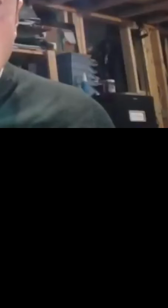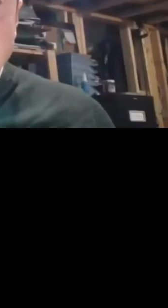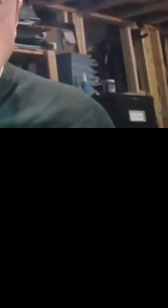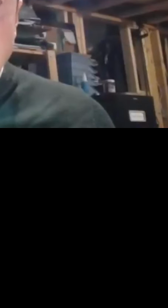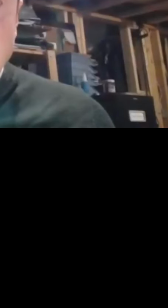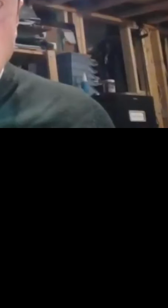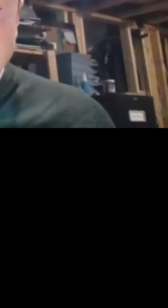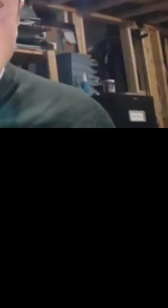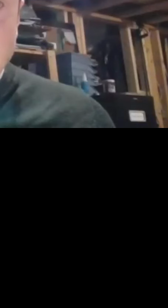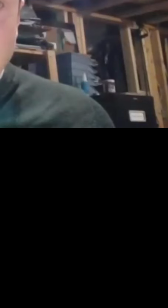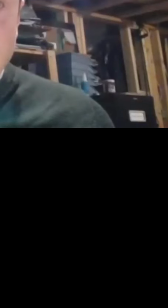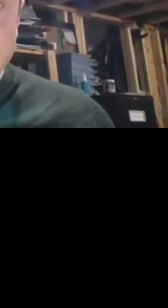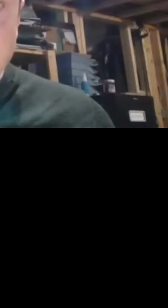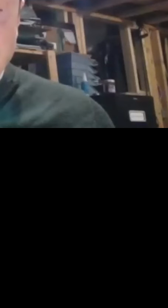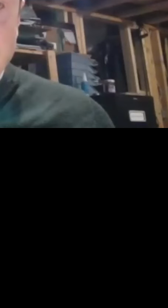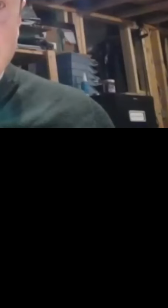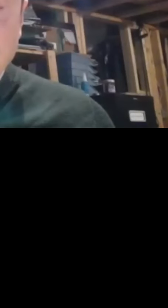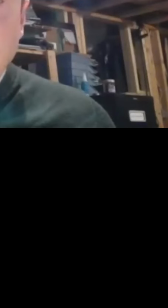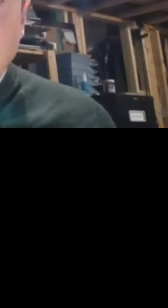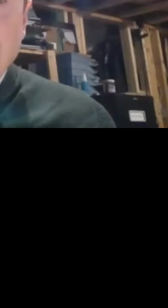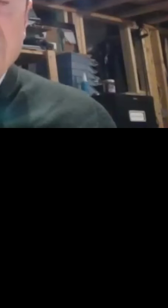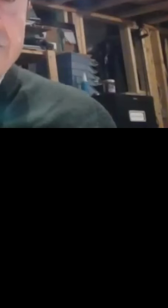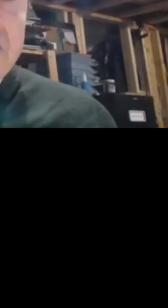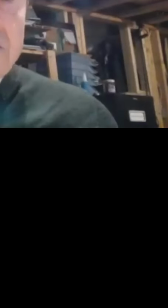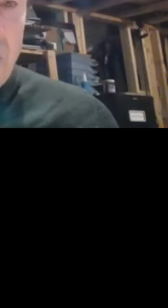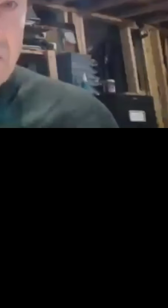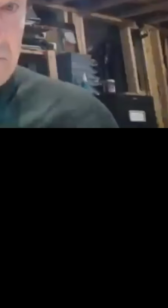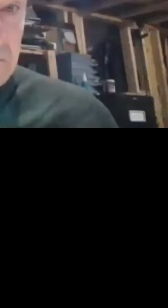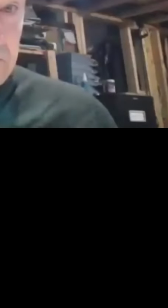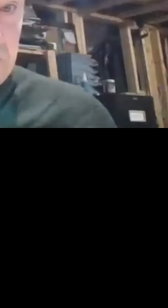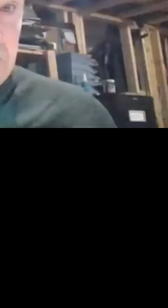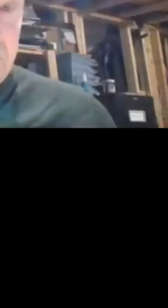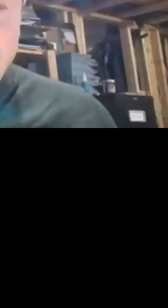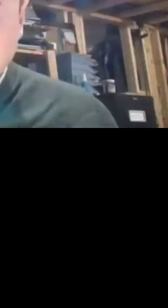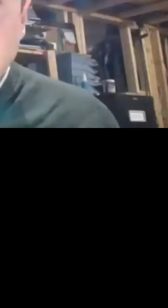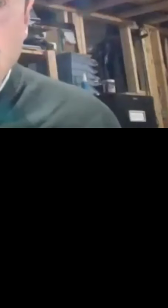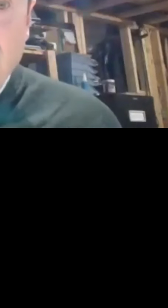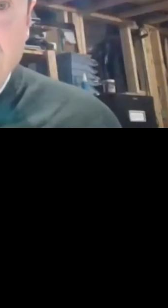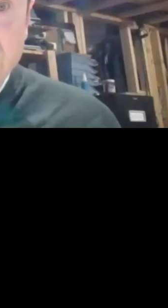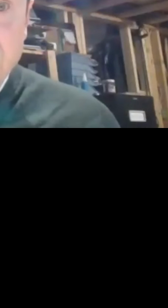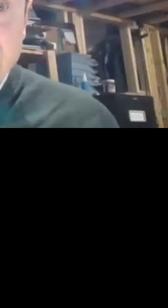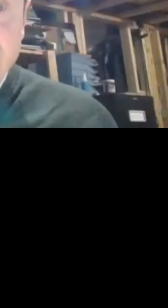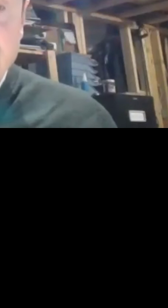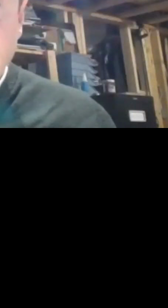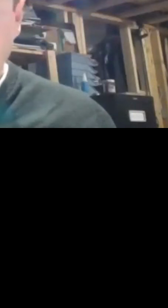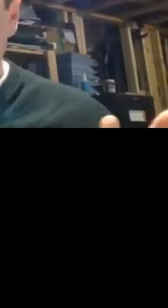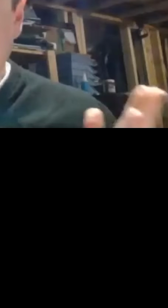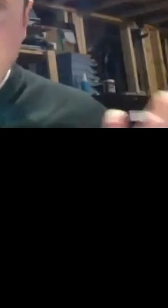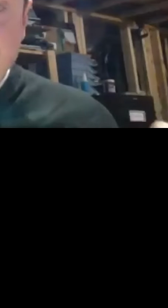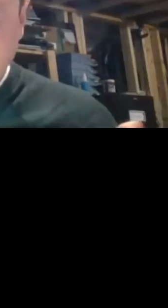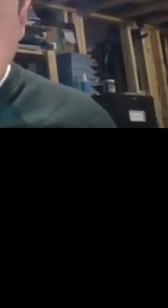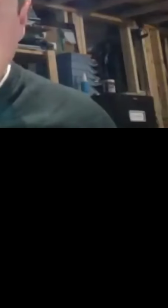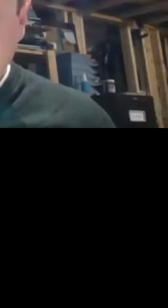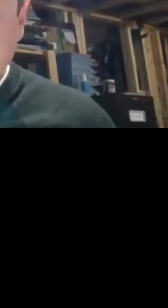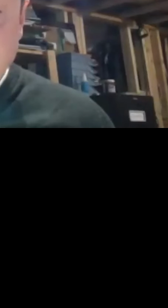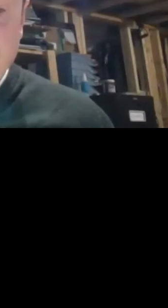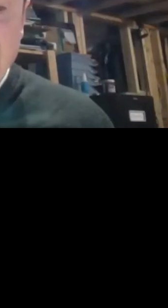and one in five